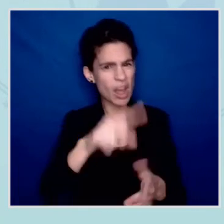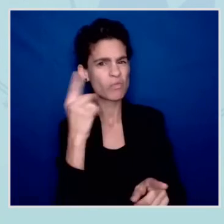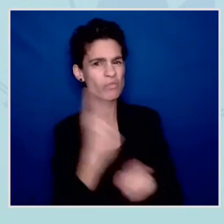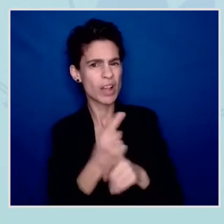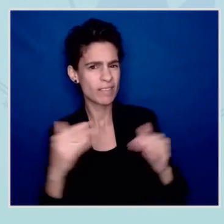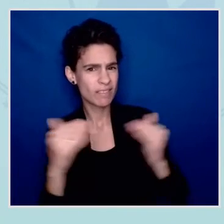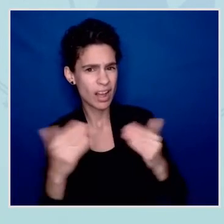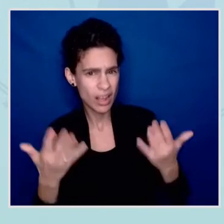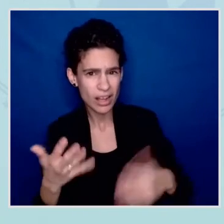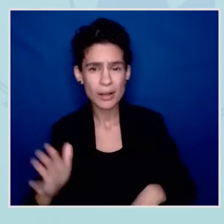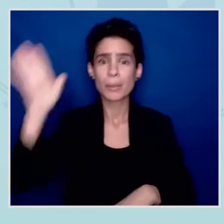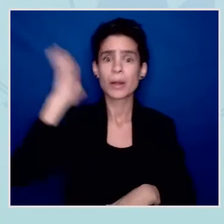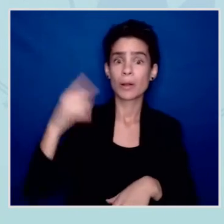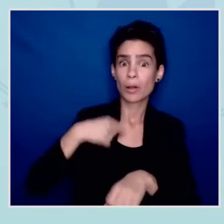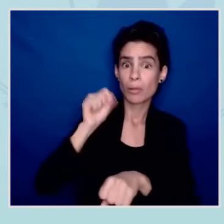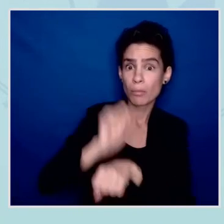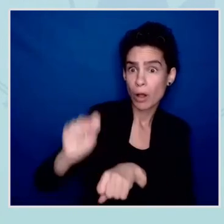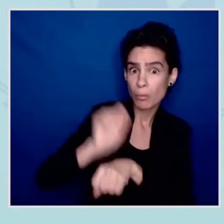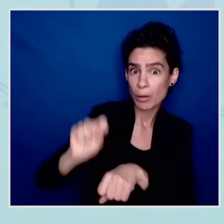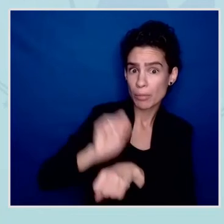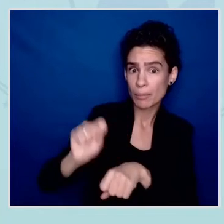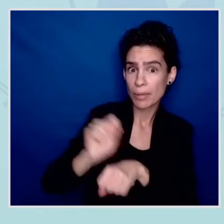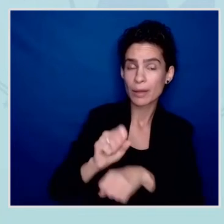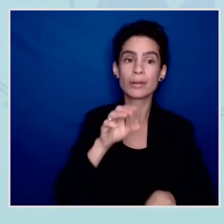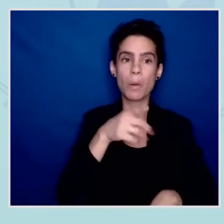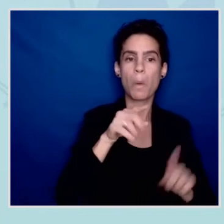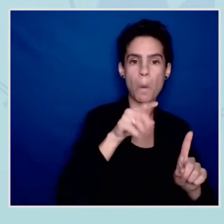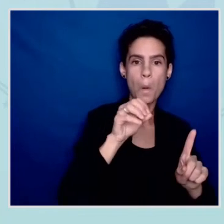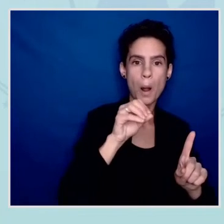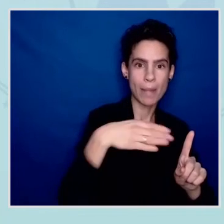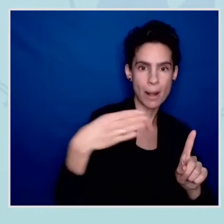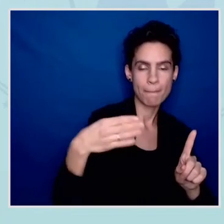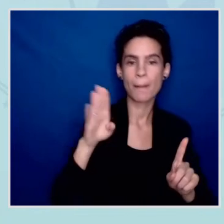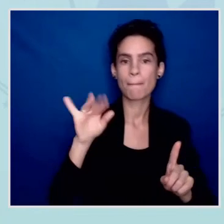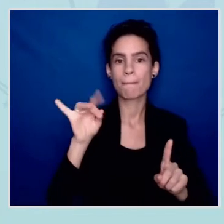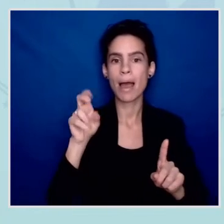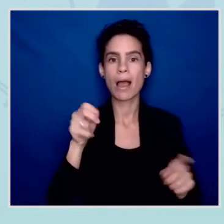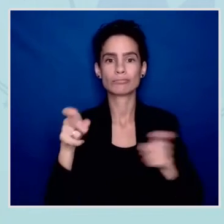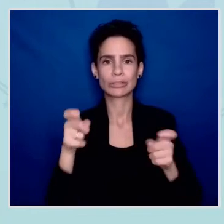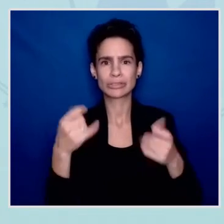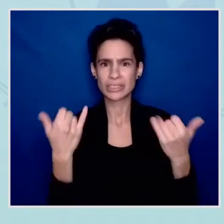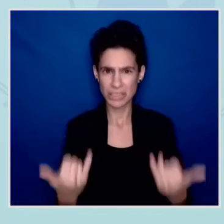, INCREASING THE MINIMUM WAGE,